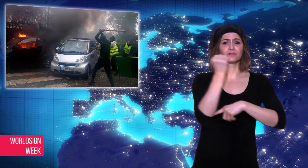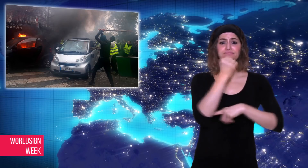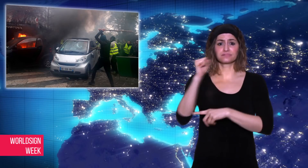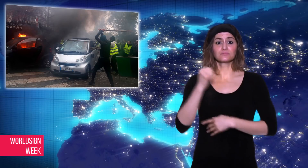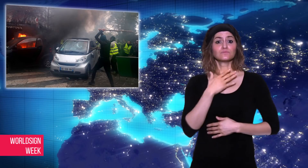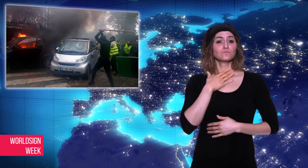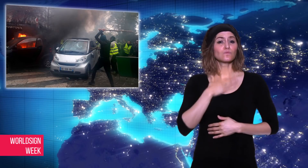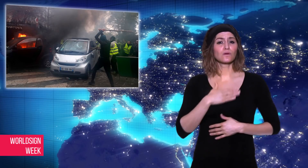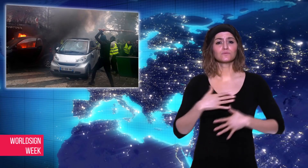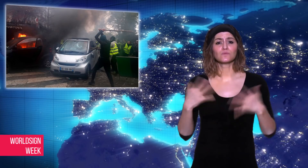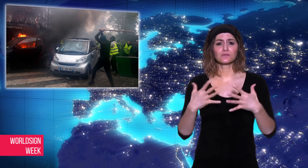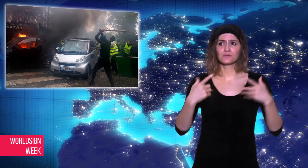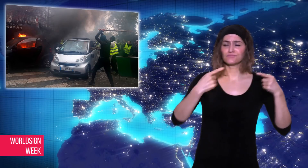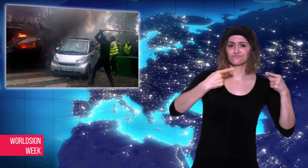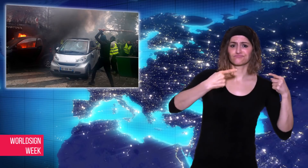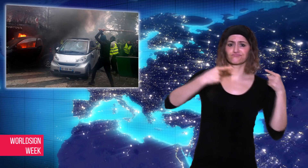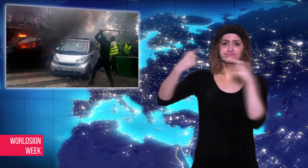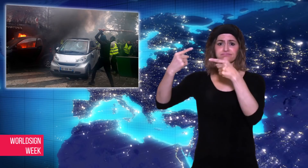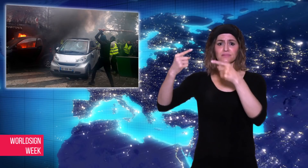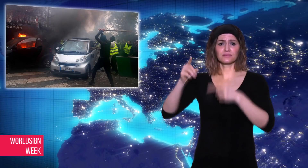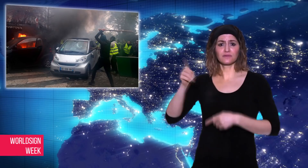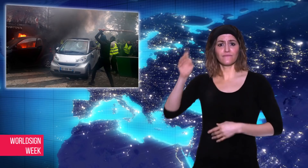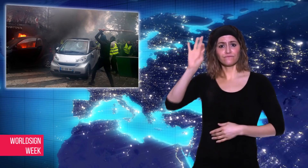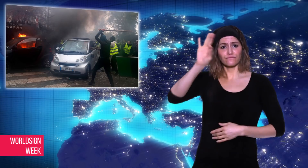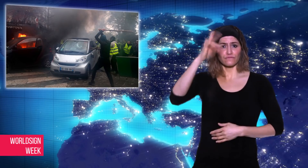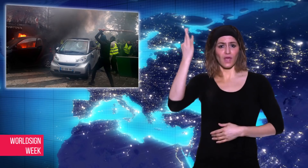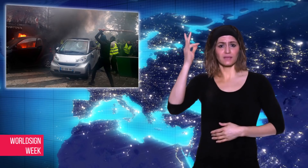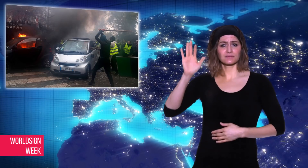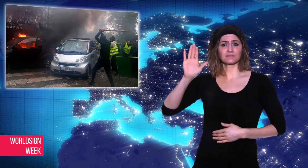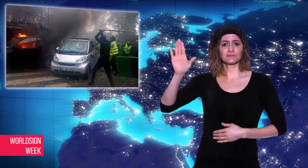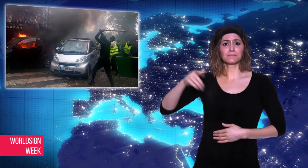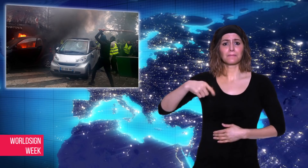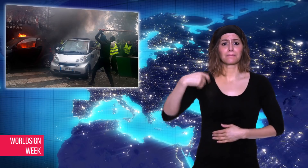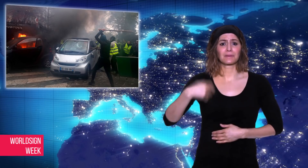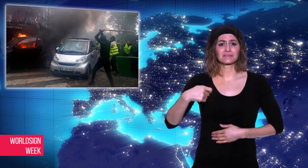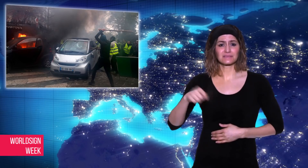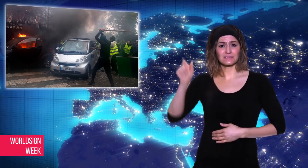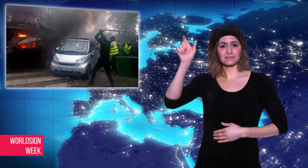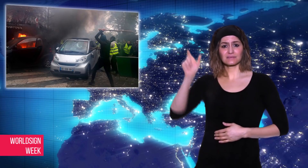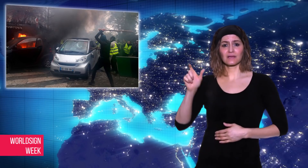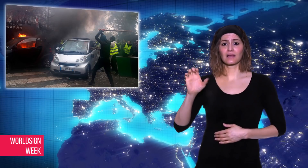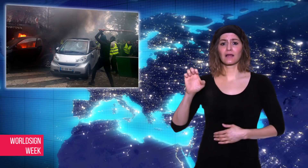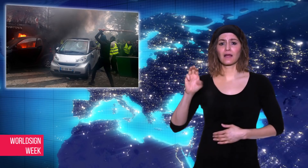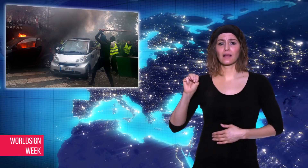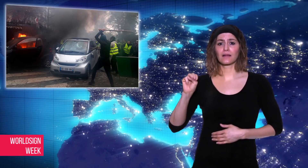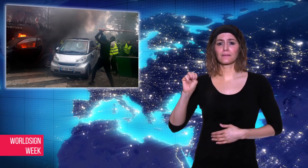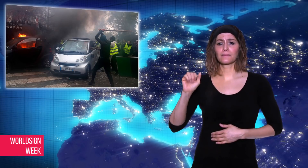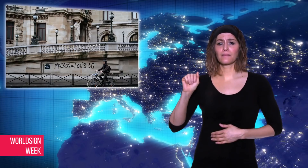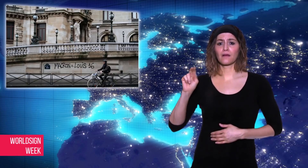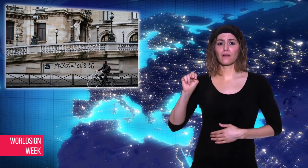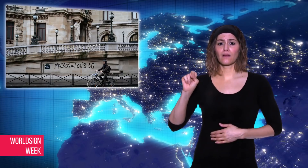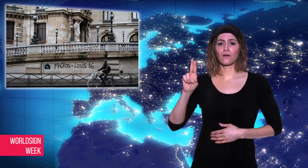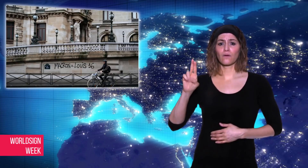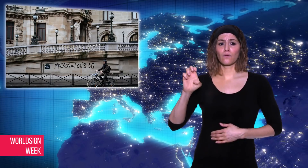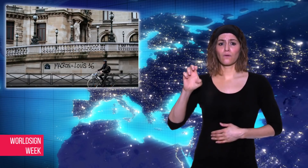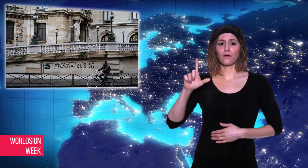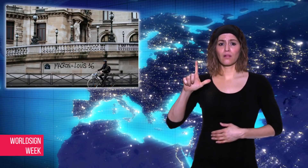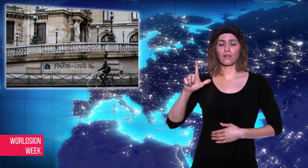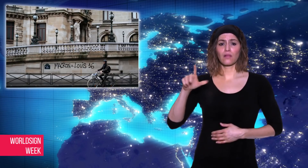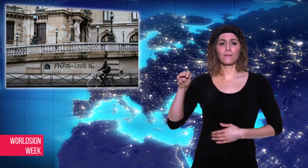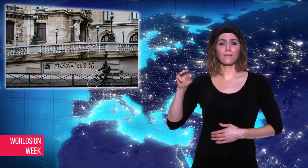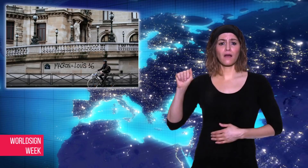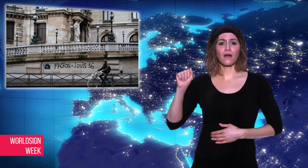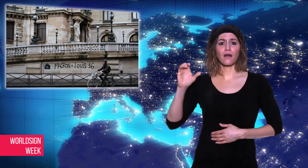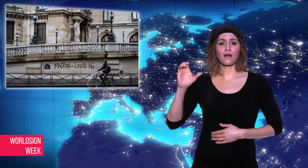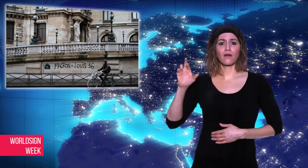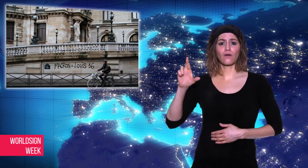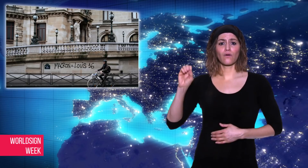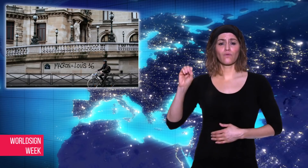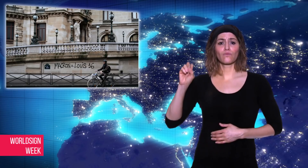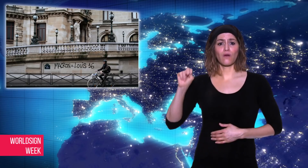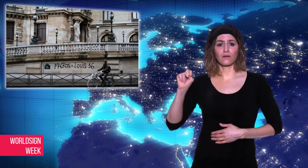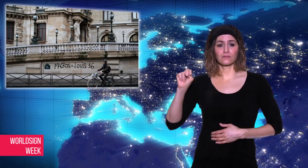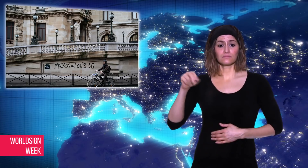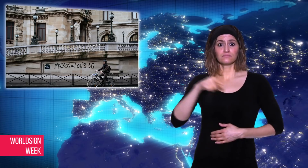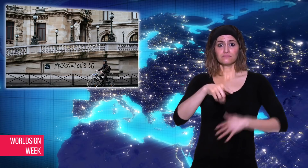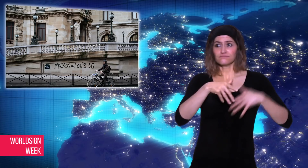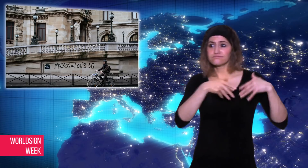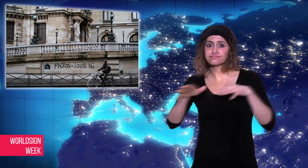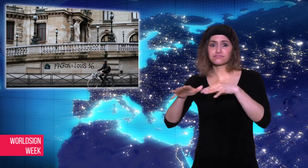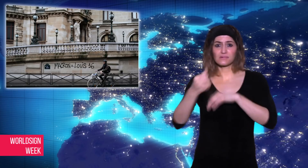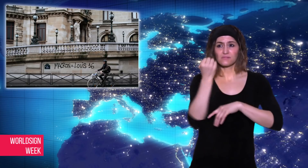the French president Emmanuel Macron for the second week.